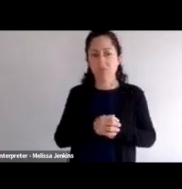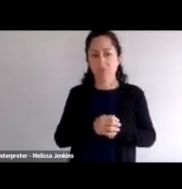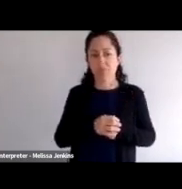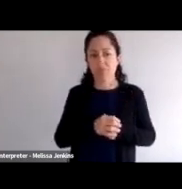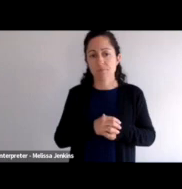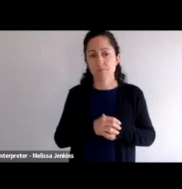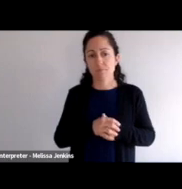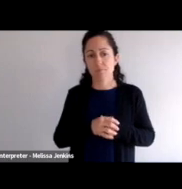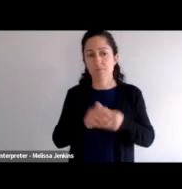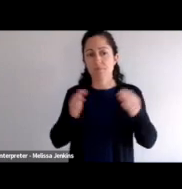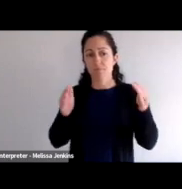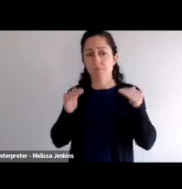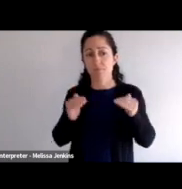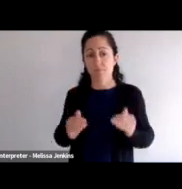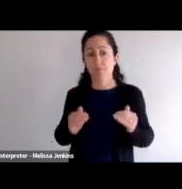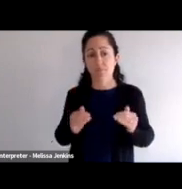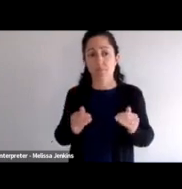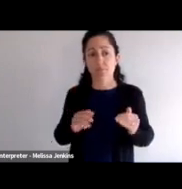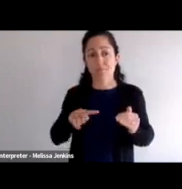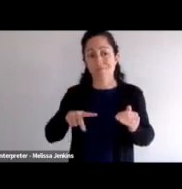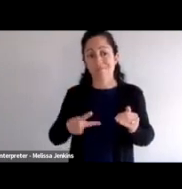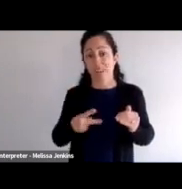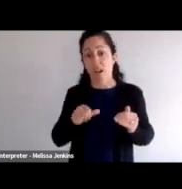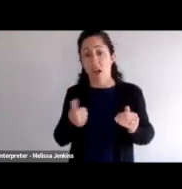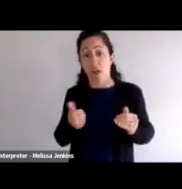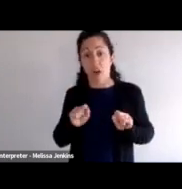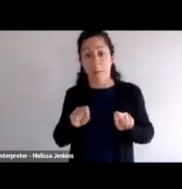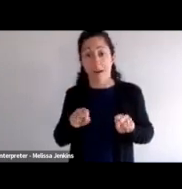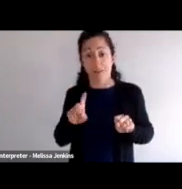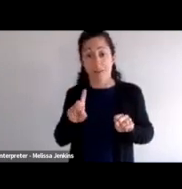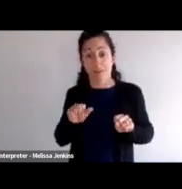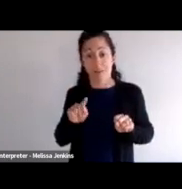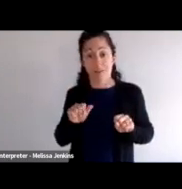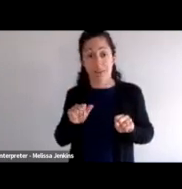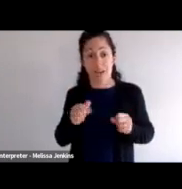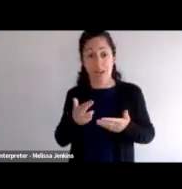Under other possible data sources, we're asking if you've been in other research studies and